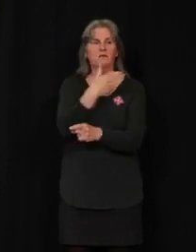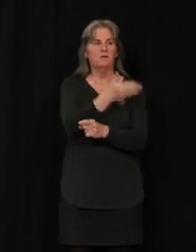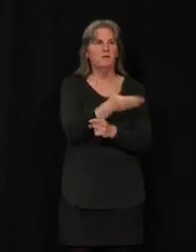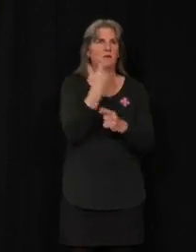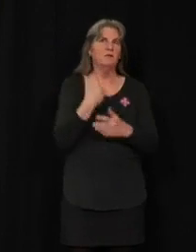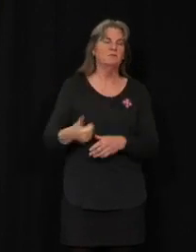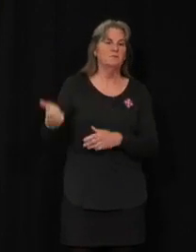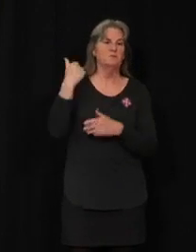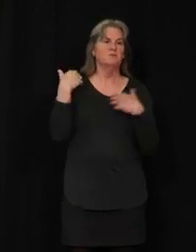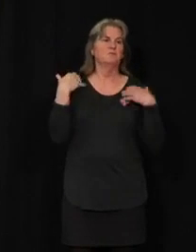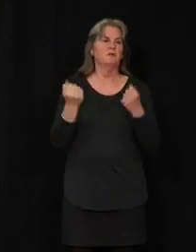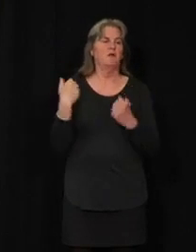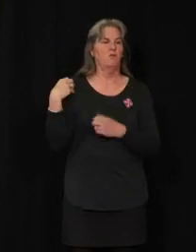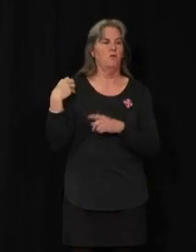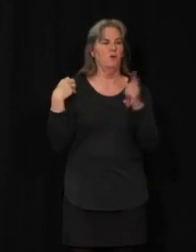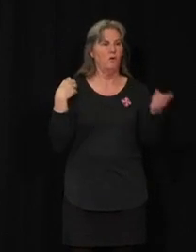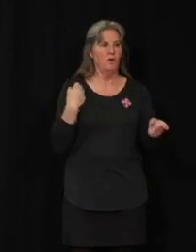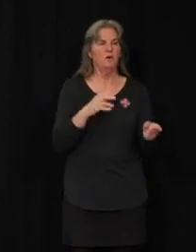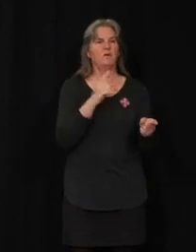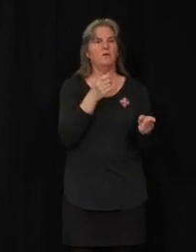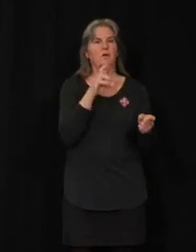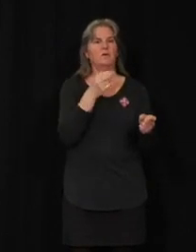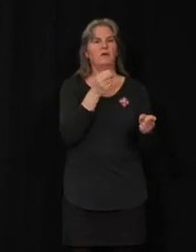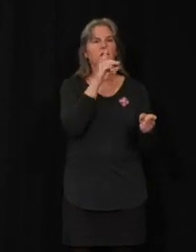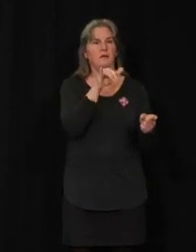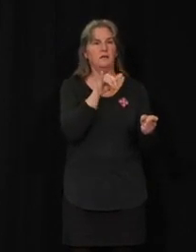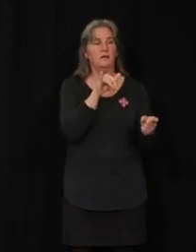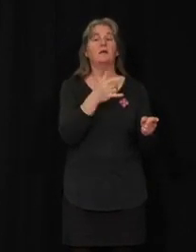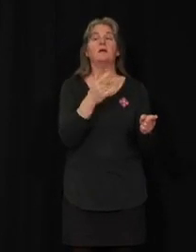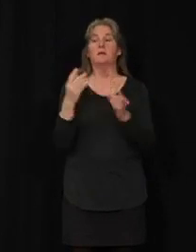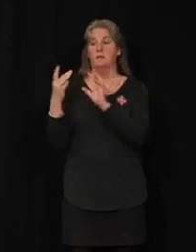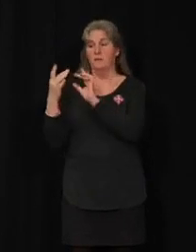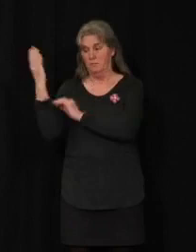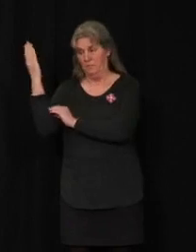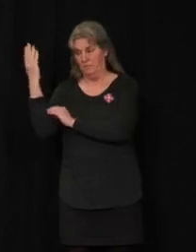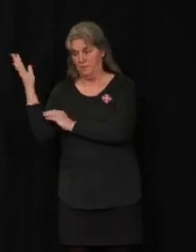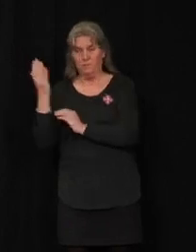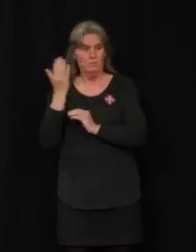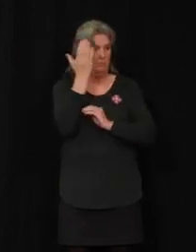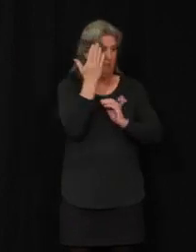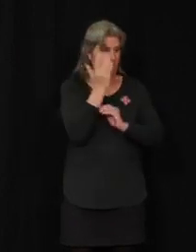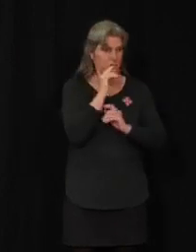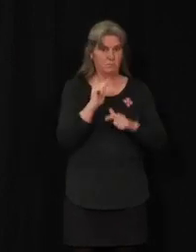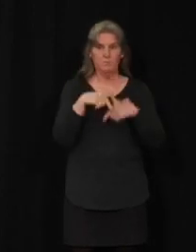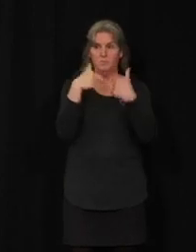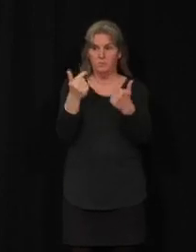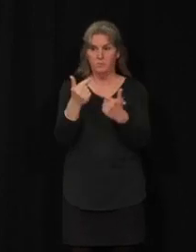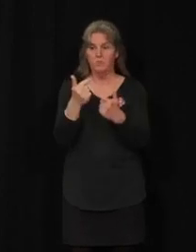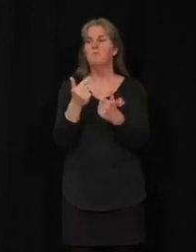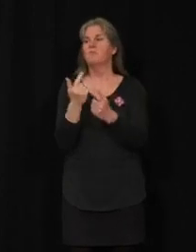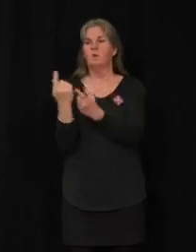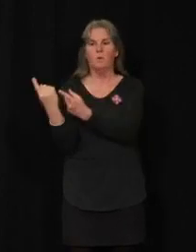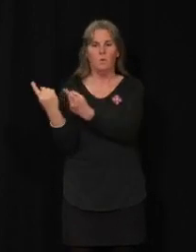health Dr Brendan Hanley. Following our speakers we will go to the phone for questions from reporters. We will call you by name and